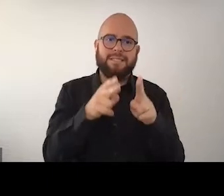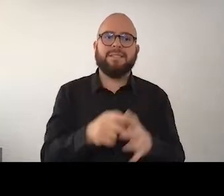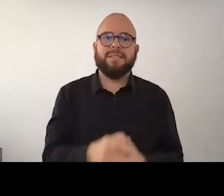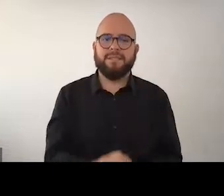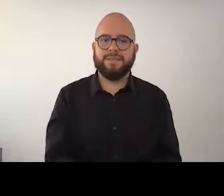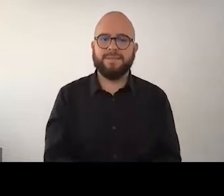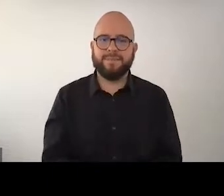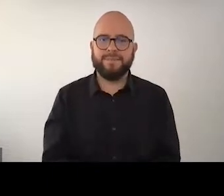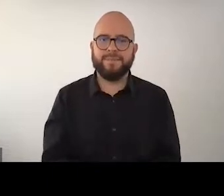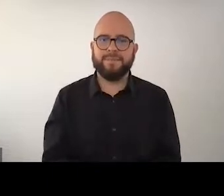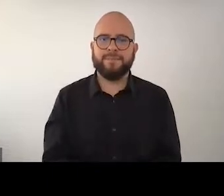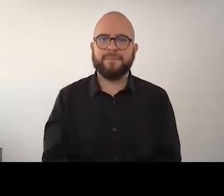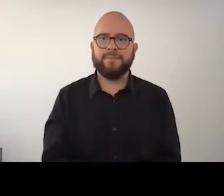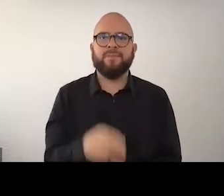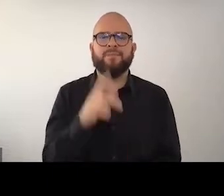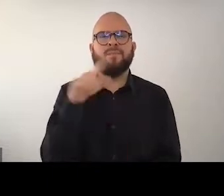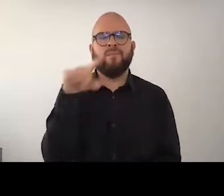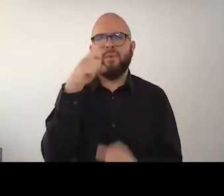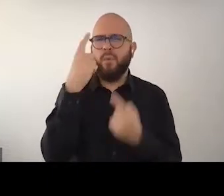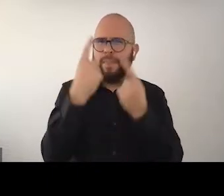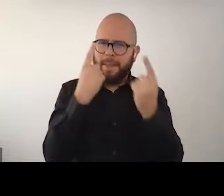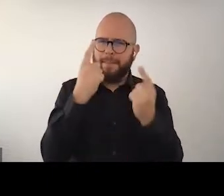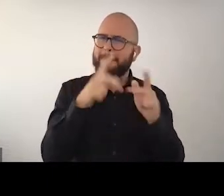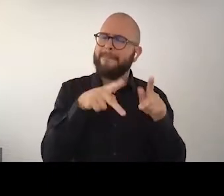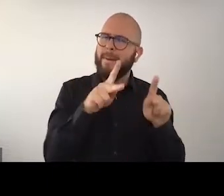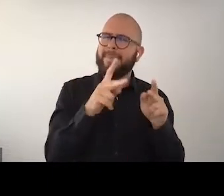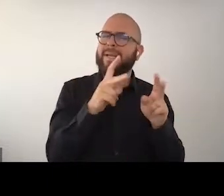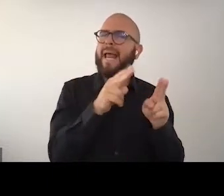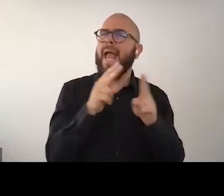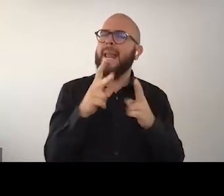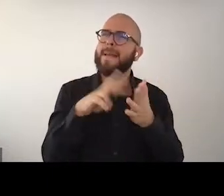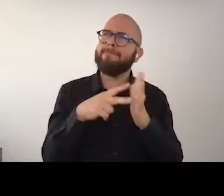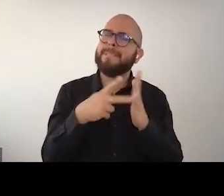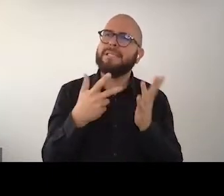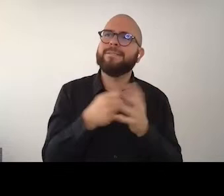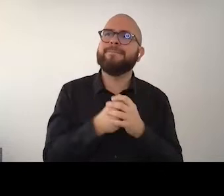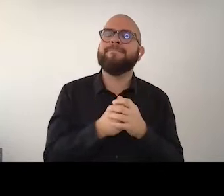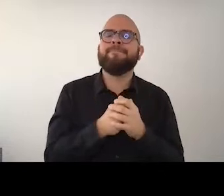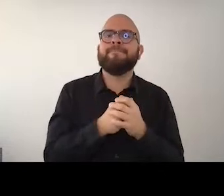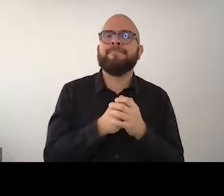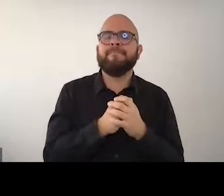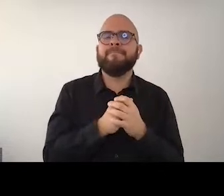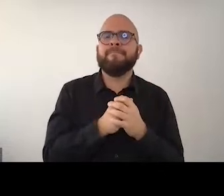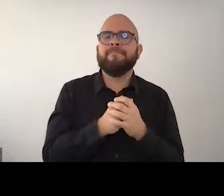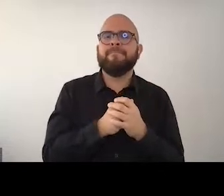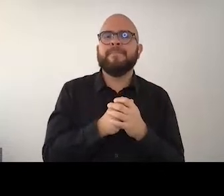When you think about a permitted edit, you can think about a lot of times, it's a change to the tag.